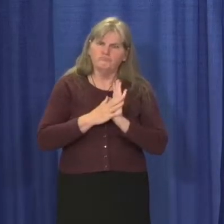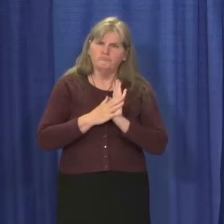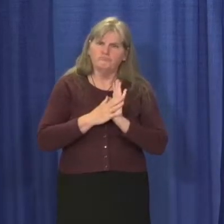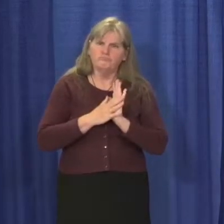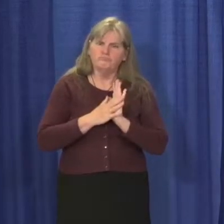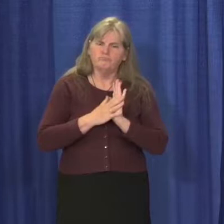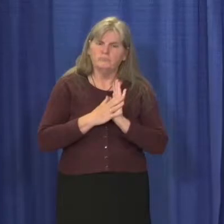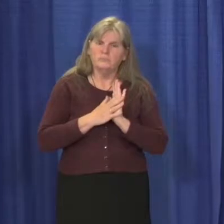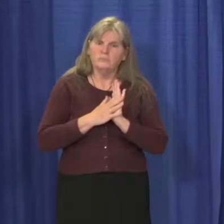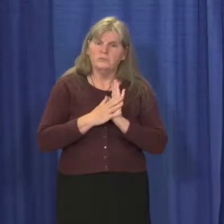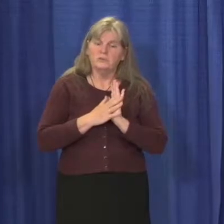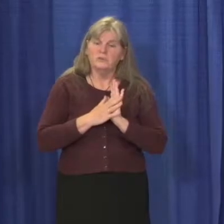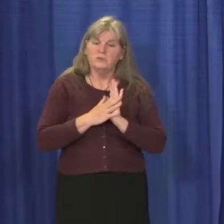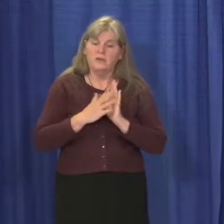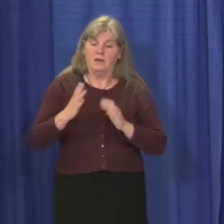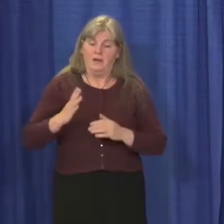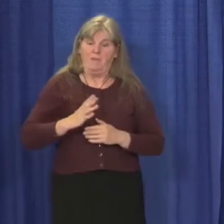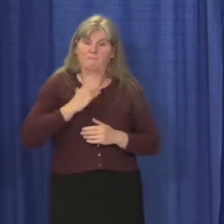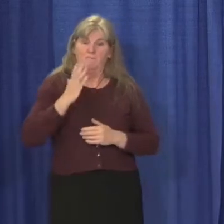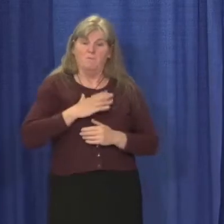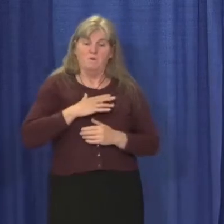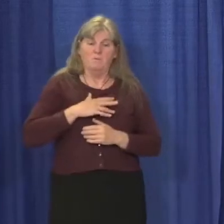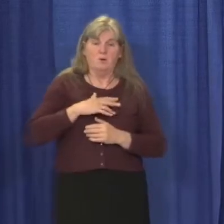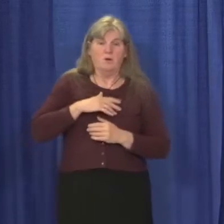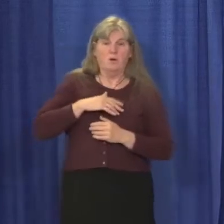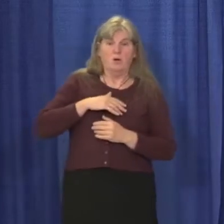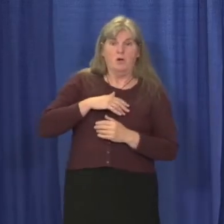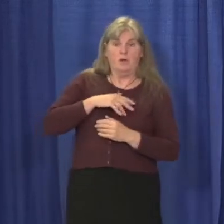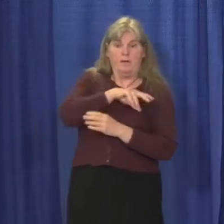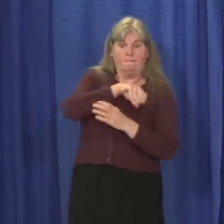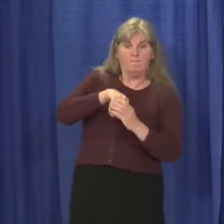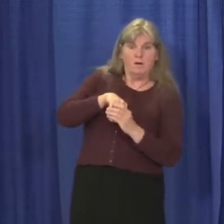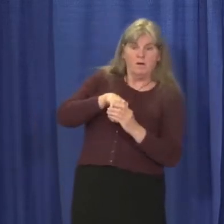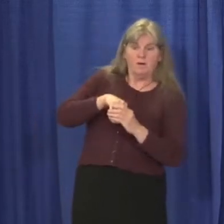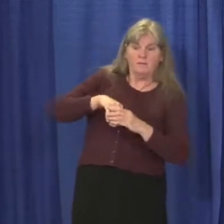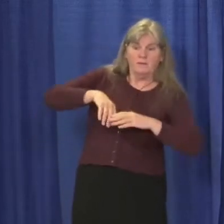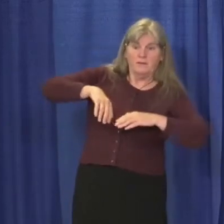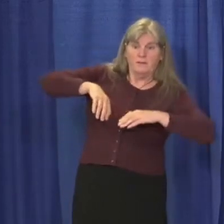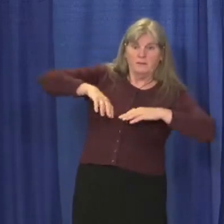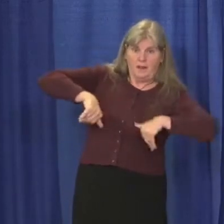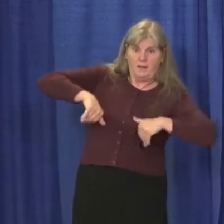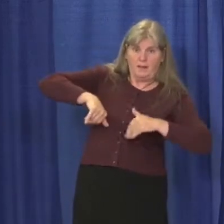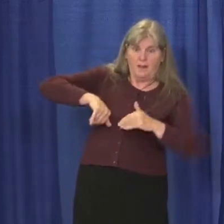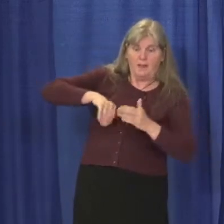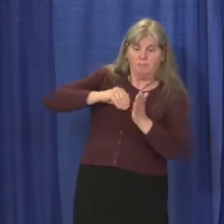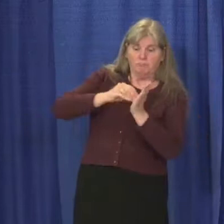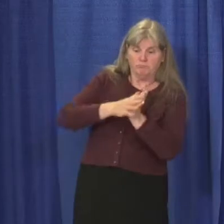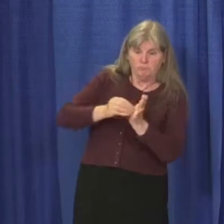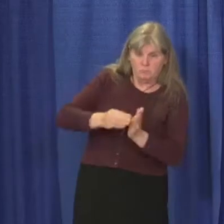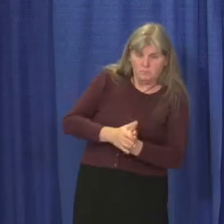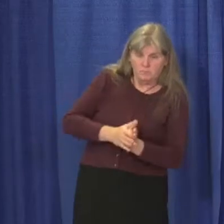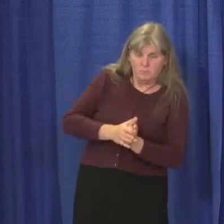It's not an area that we have foremost surveillance for but of course we have a close medical